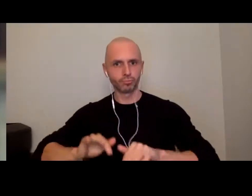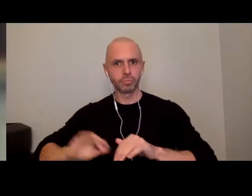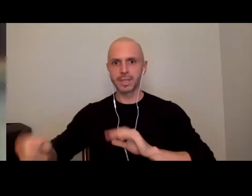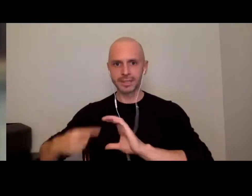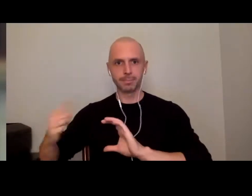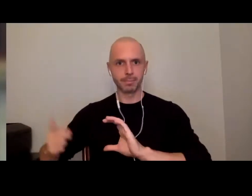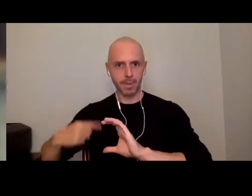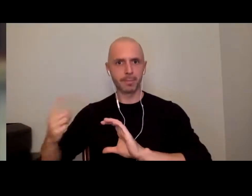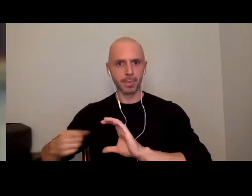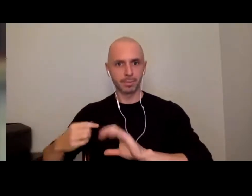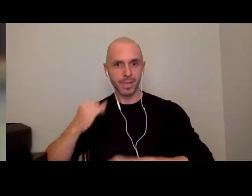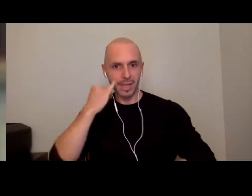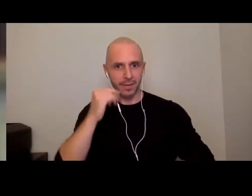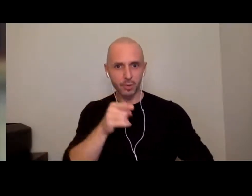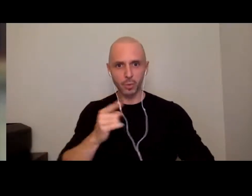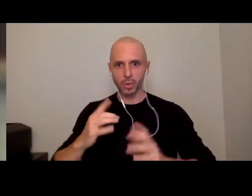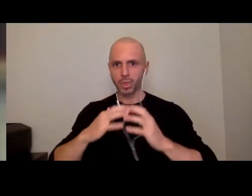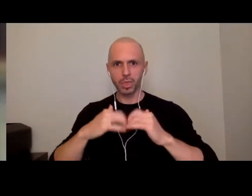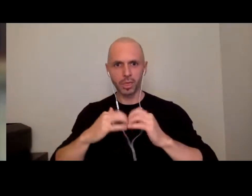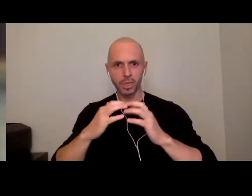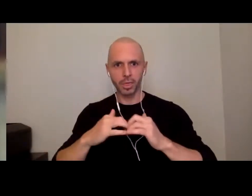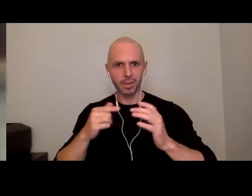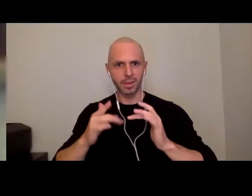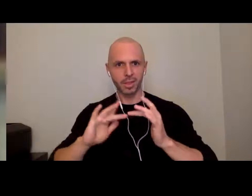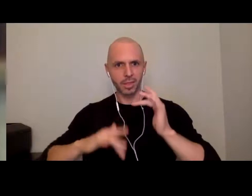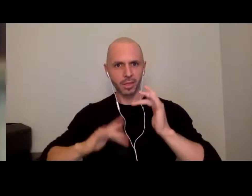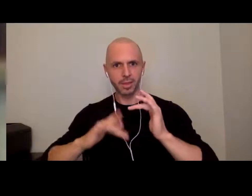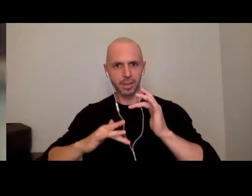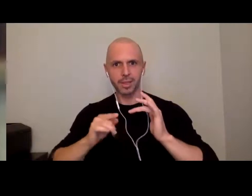i'd like to introduce you to Dana's exhibition which is on view in our main gallery through